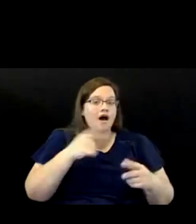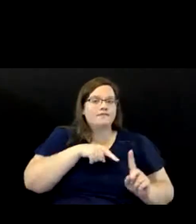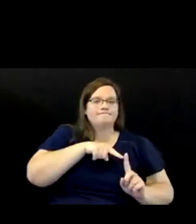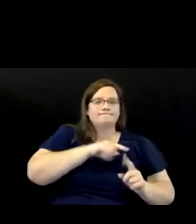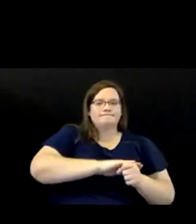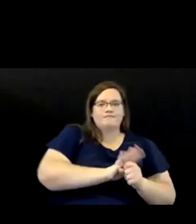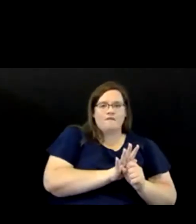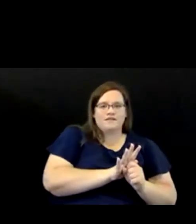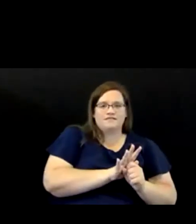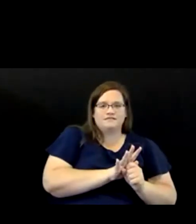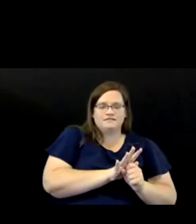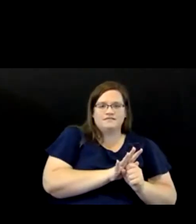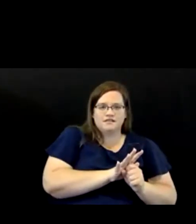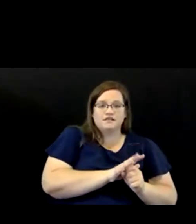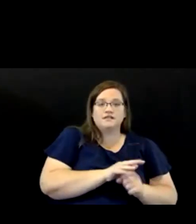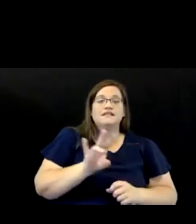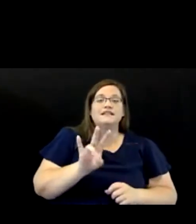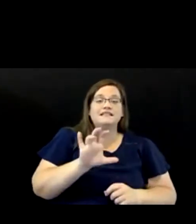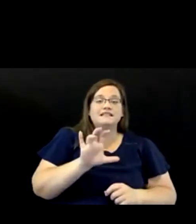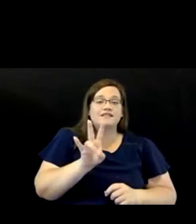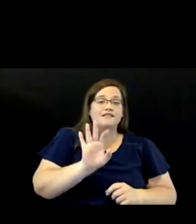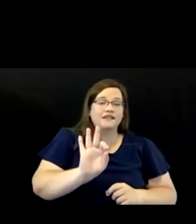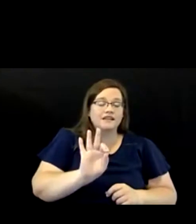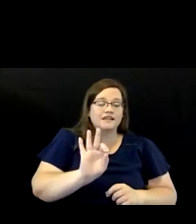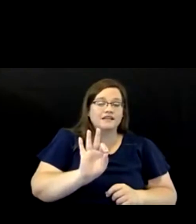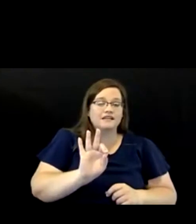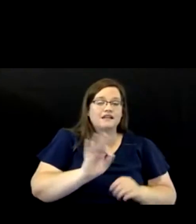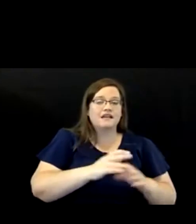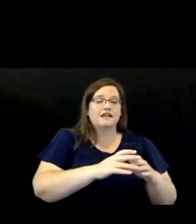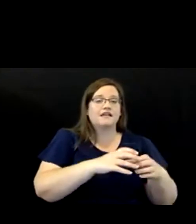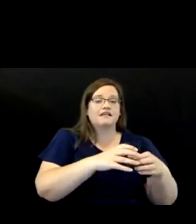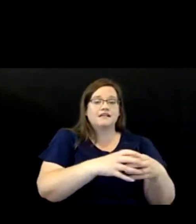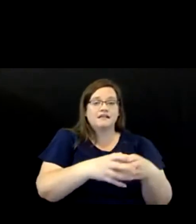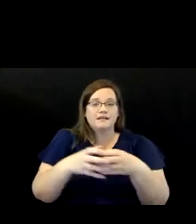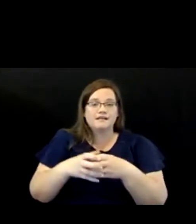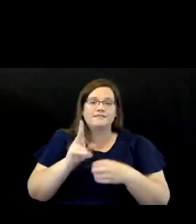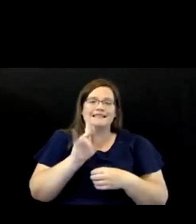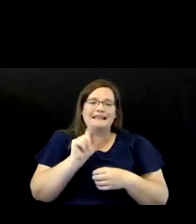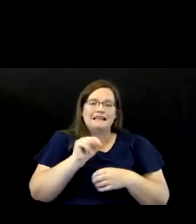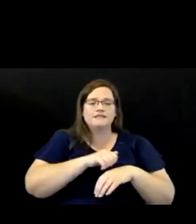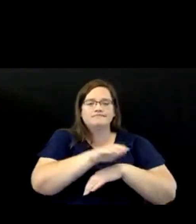delivered 779 kits to families. These kits included things like sanitizer